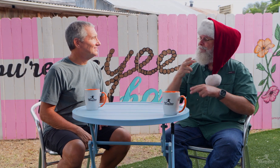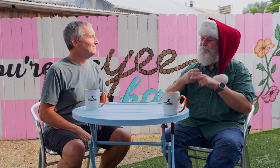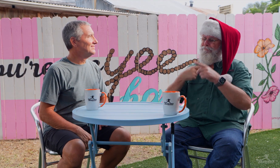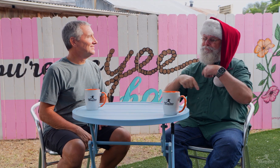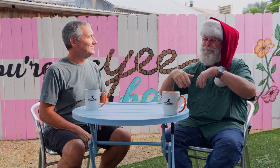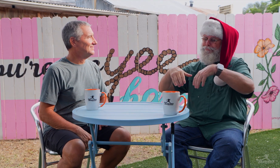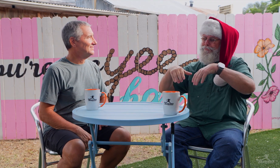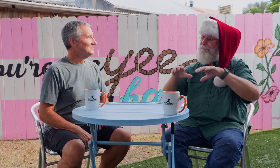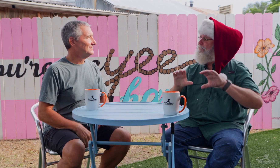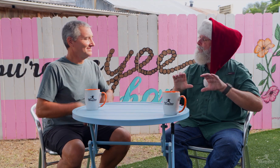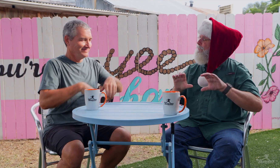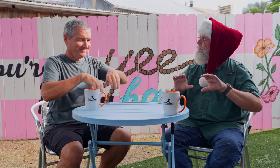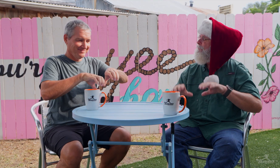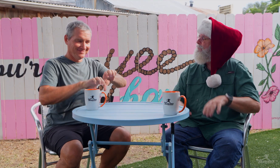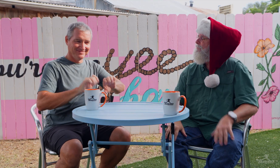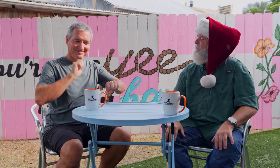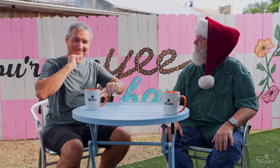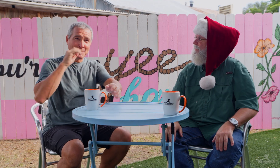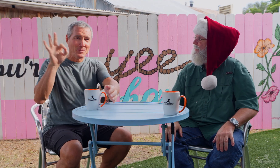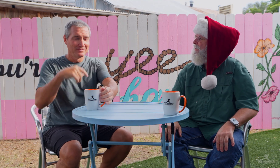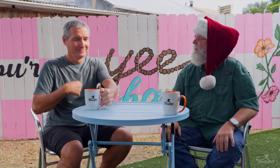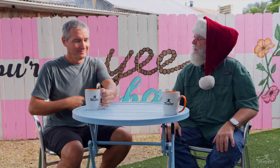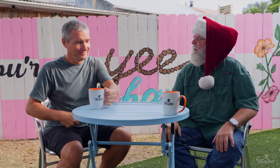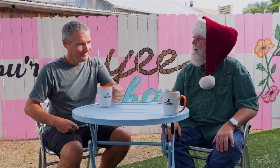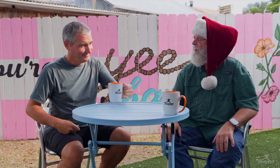My name sign is GRAVES GRAVES. Very cool!